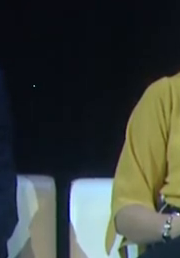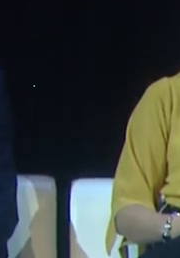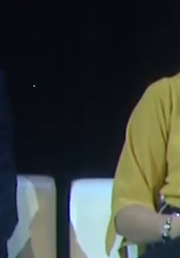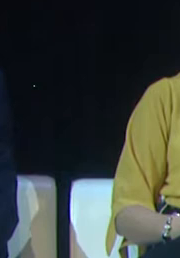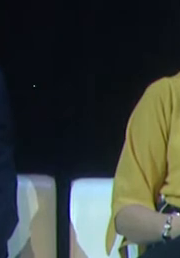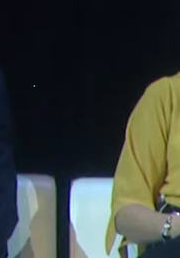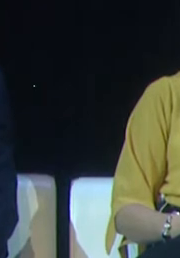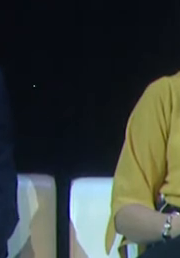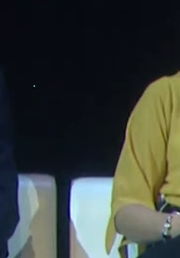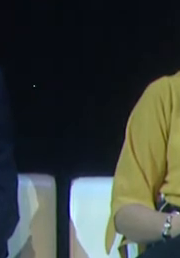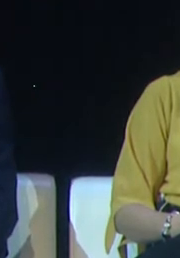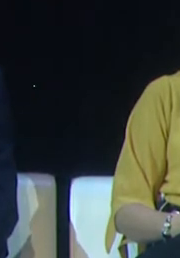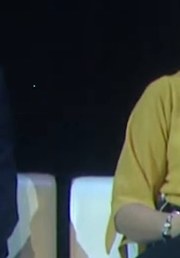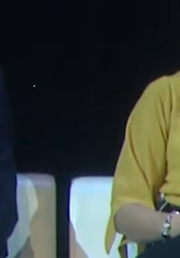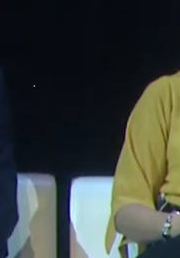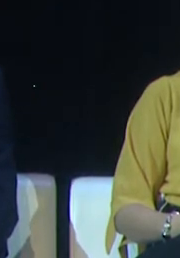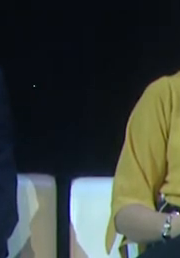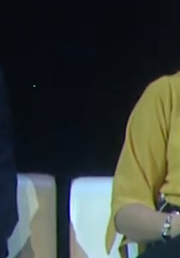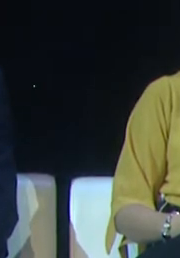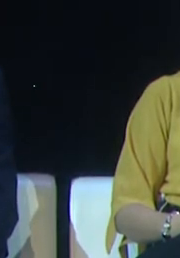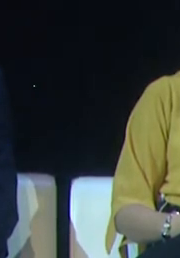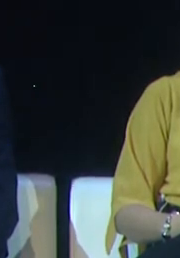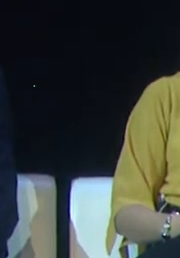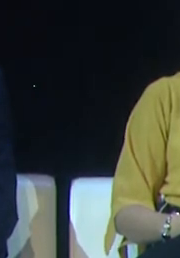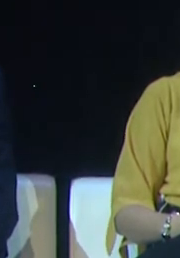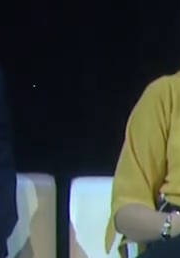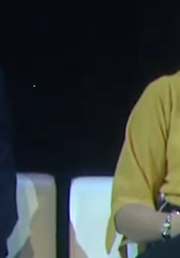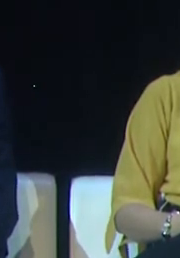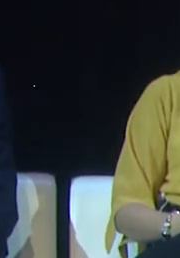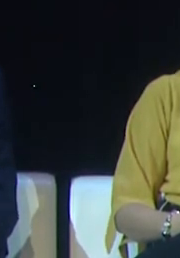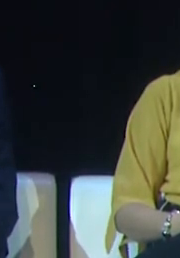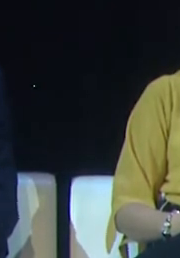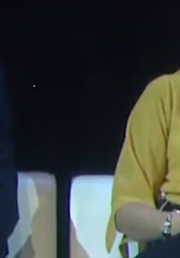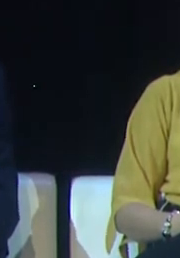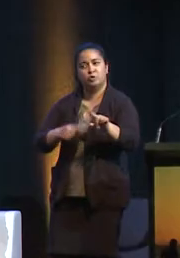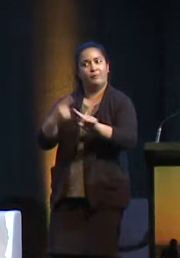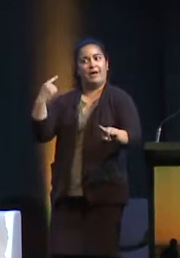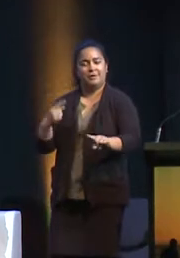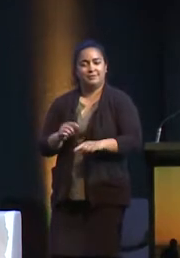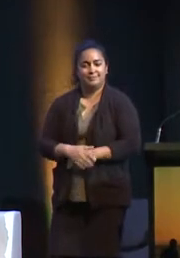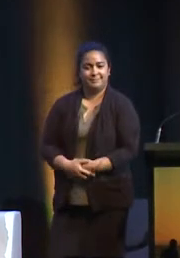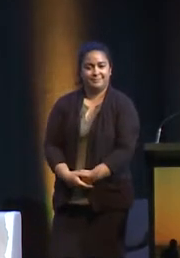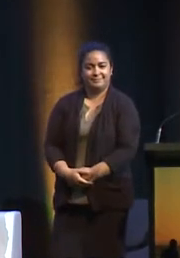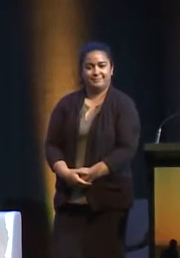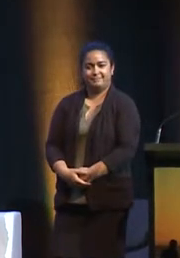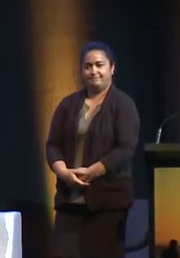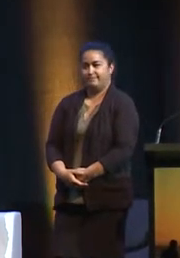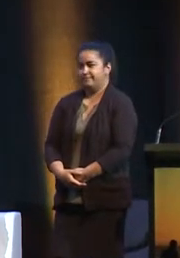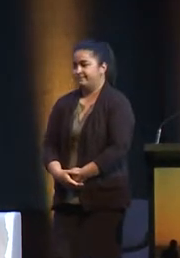technologies or other purposes moving forward in the future as well? I do just have one other very quickly one last point as well which is about the economy. Obviously listening to the previous presentation that James and Suzy presented, very thought-provoking concepts and things coming through in that presentation as well, we also need to recognise that Taranaki has been built on the back of some very significant agricultural and oil and gas industry over a number of years. It's really really important to not lose sight